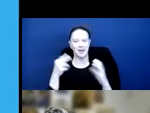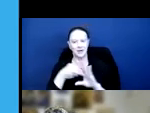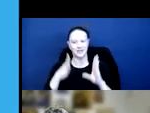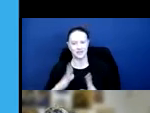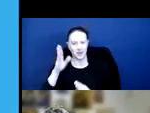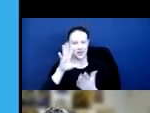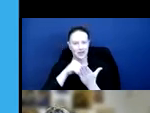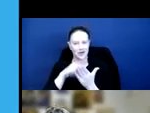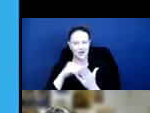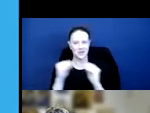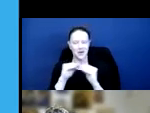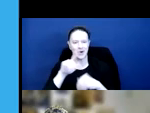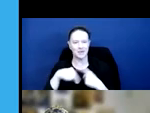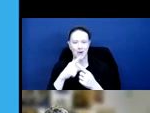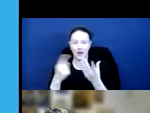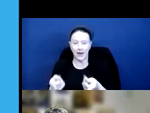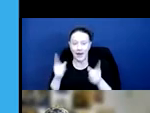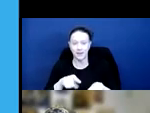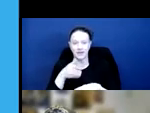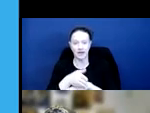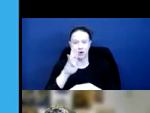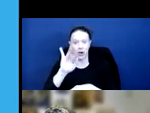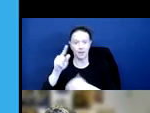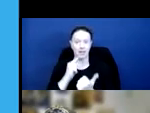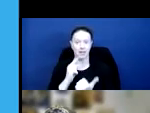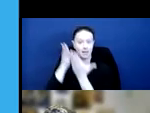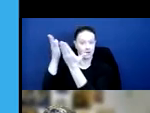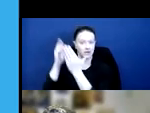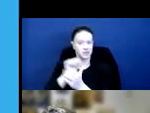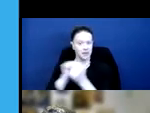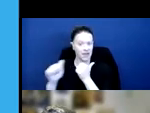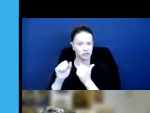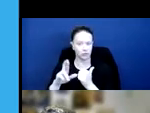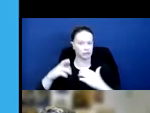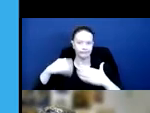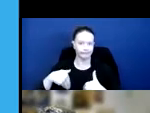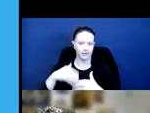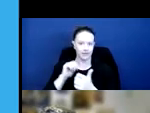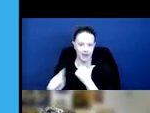about what happens after a bill is passed or not passed. Information about rule-making committees,